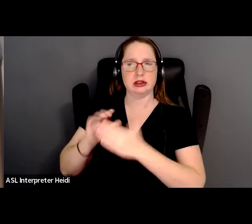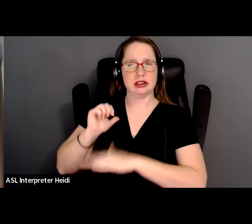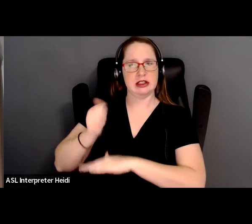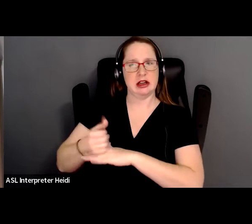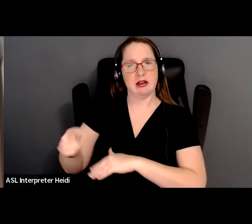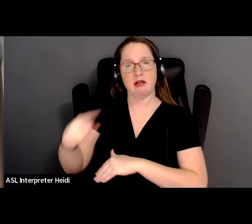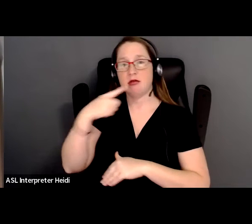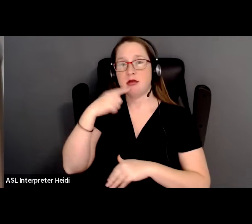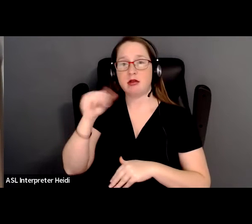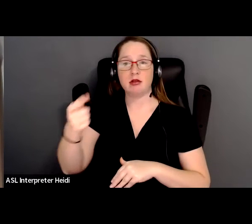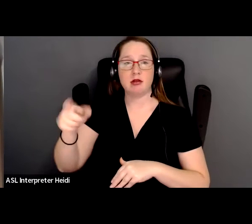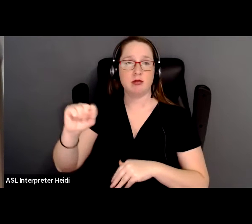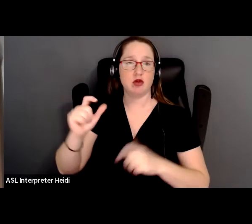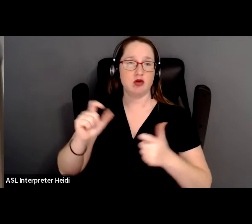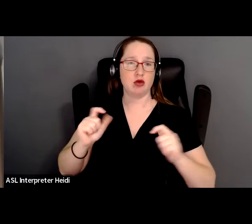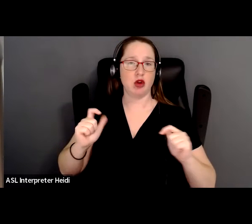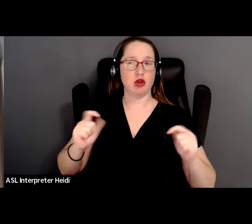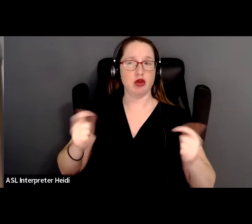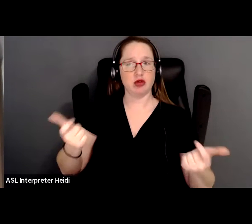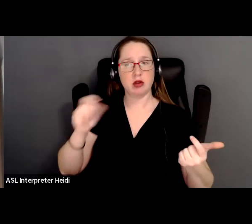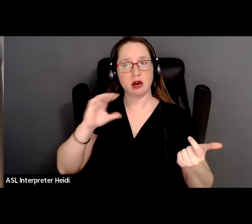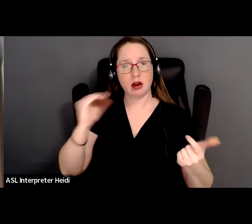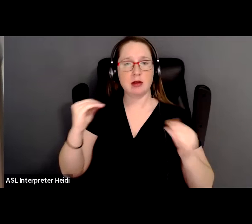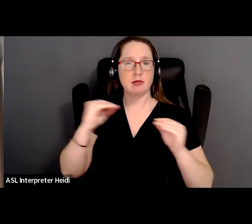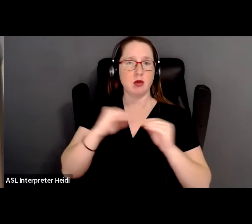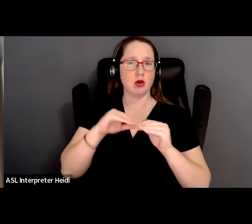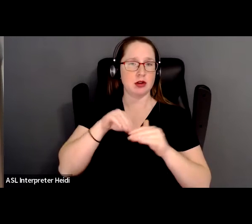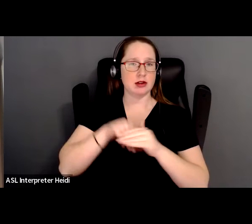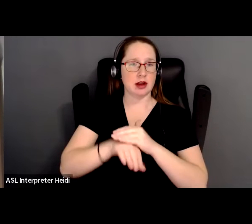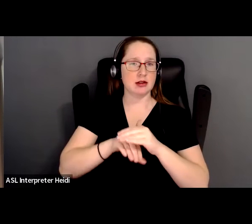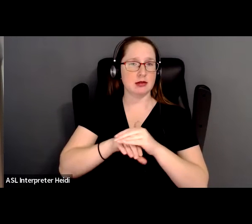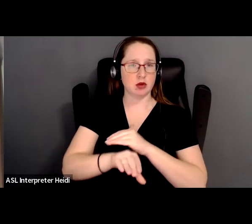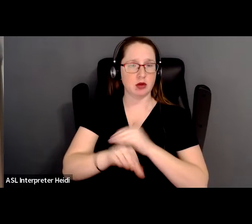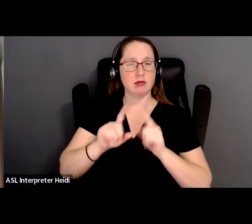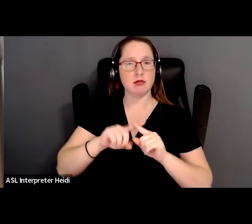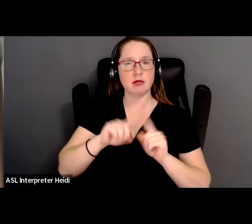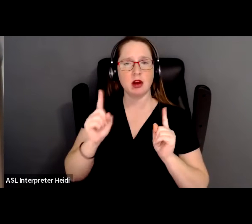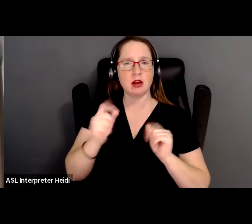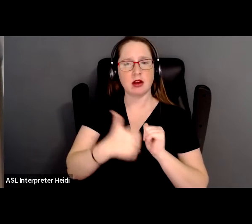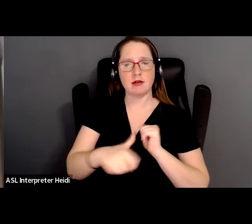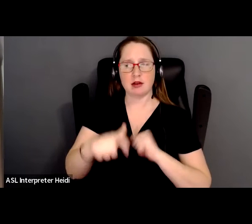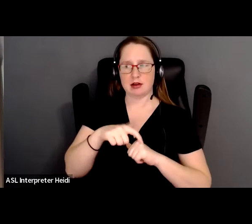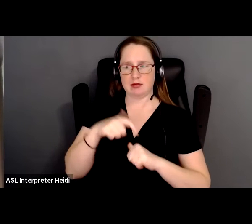the apartment was larger and more accessible, but every time I would go into the bathroom